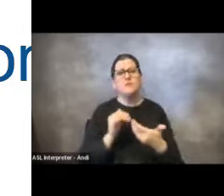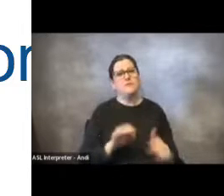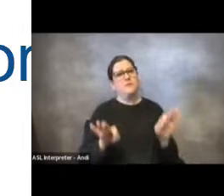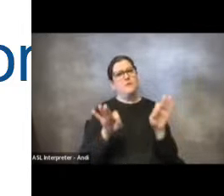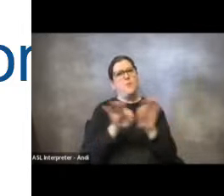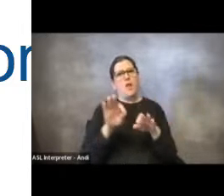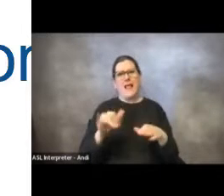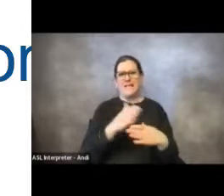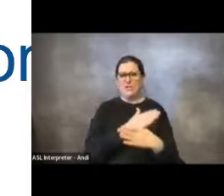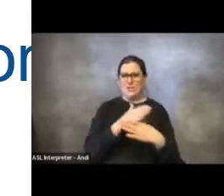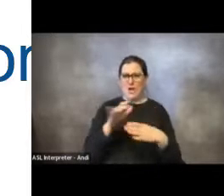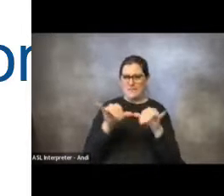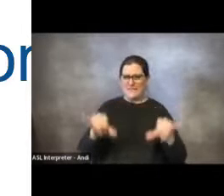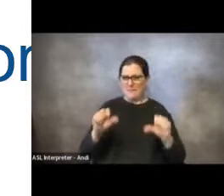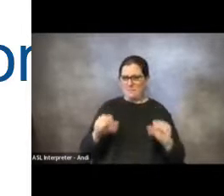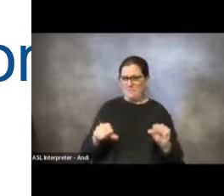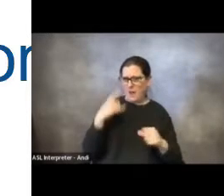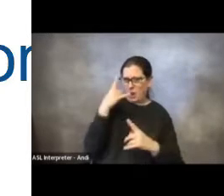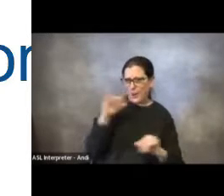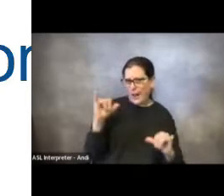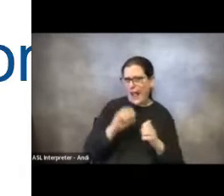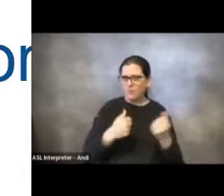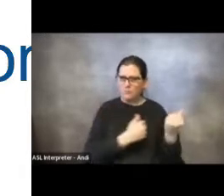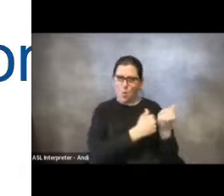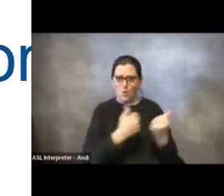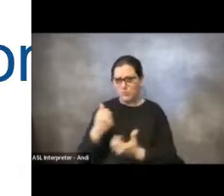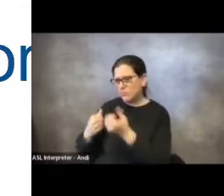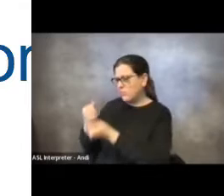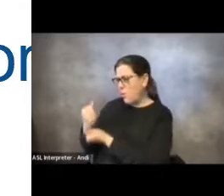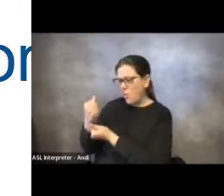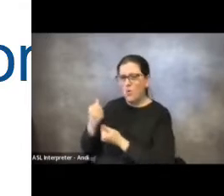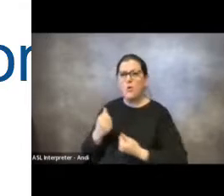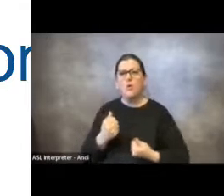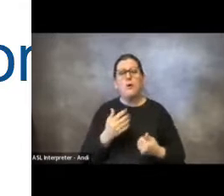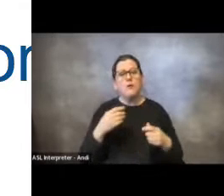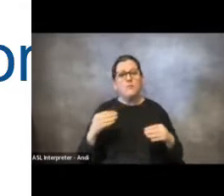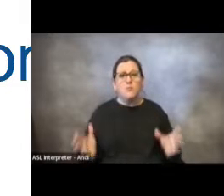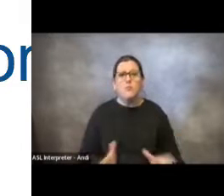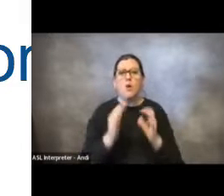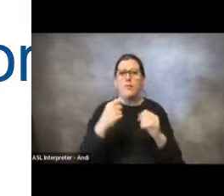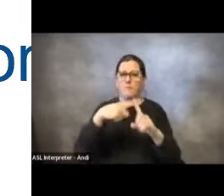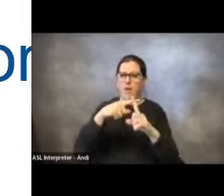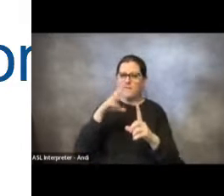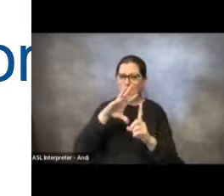referral system could look like and how we can support one another, promoting that positive culture shift around. And this